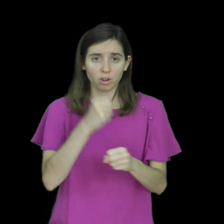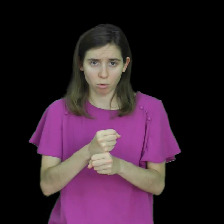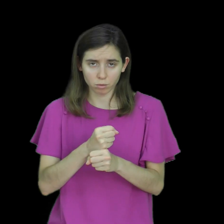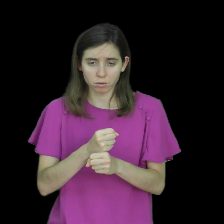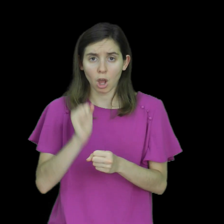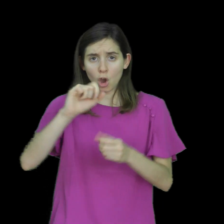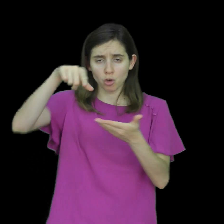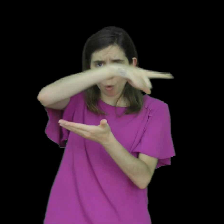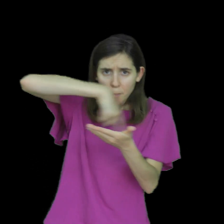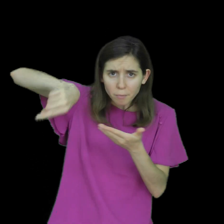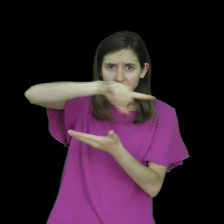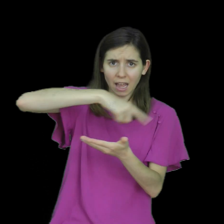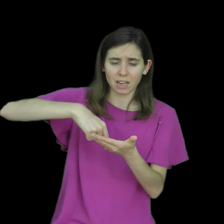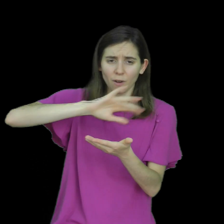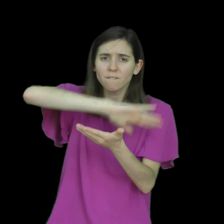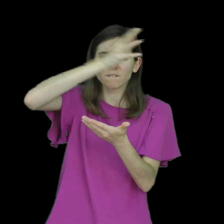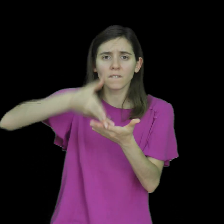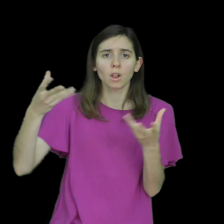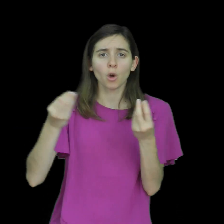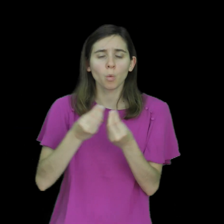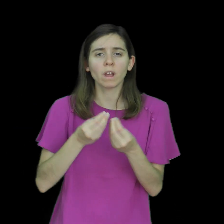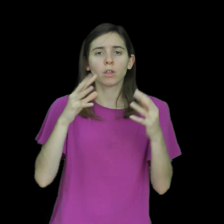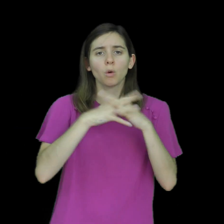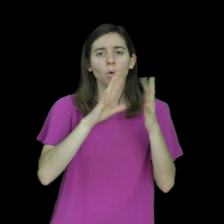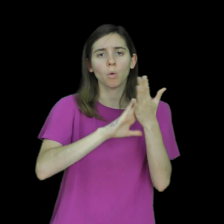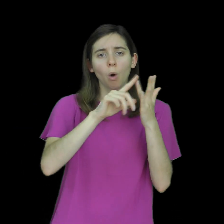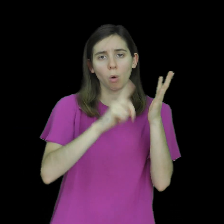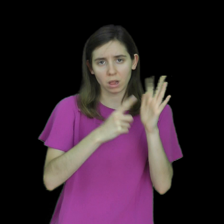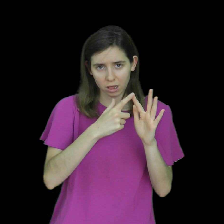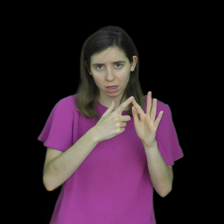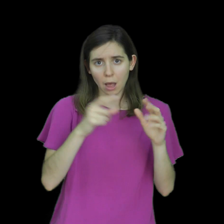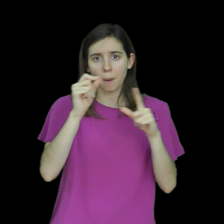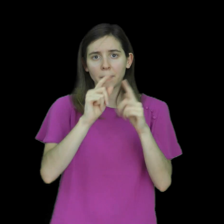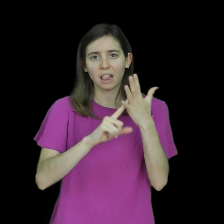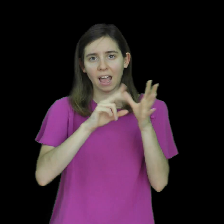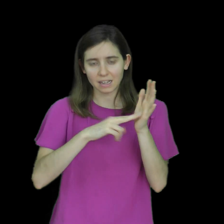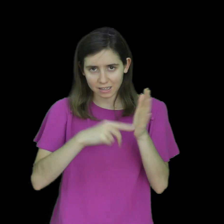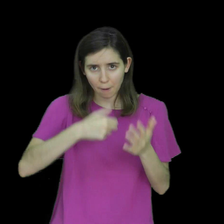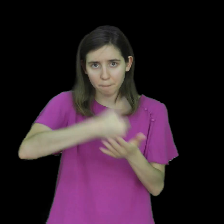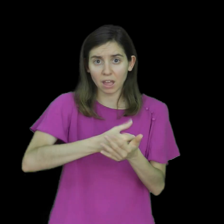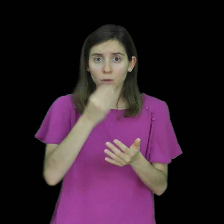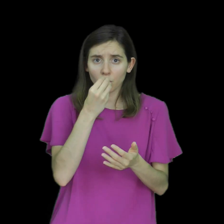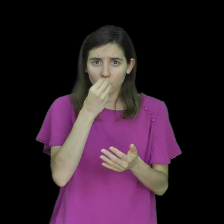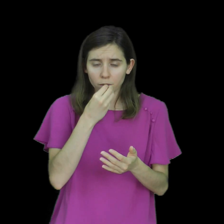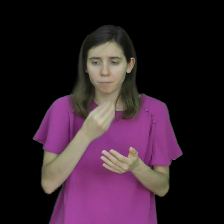with whole, plant-based foods. Avoid or greatly minimise animal products, refined